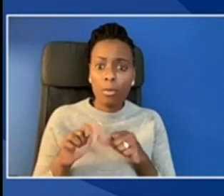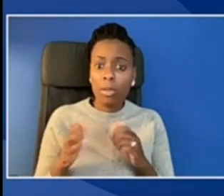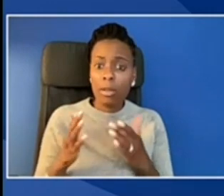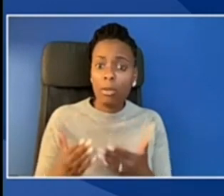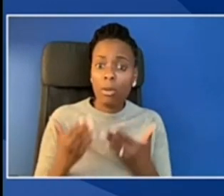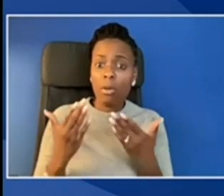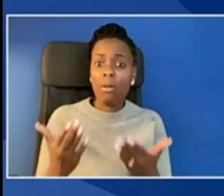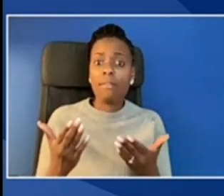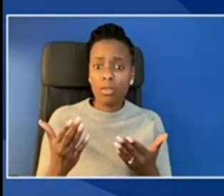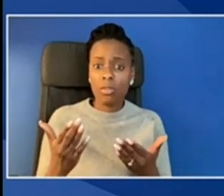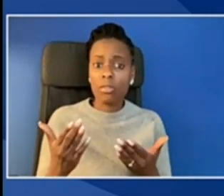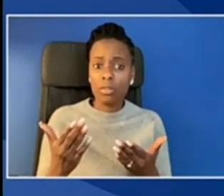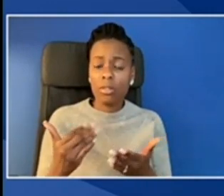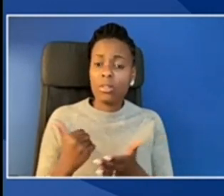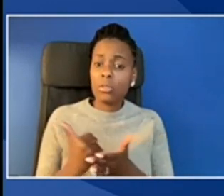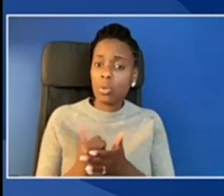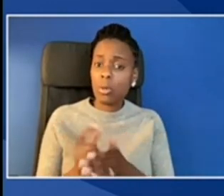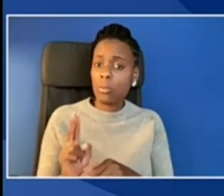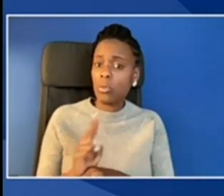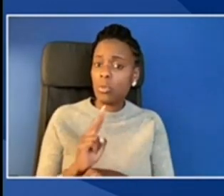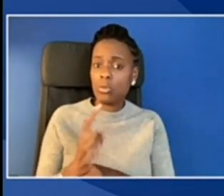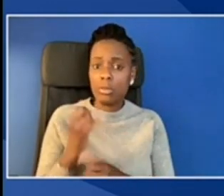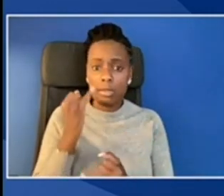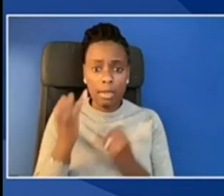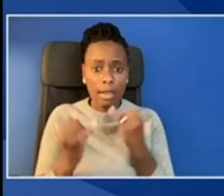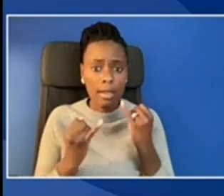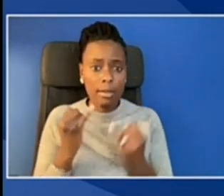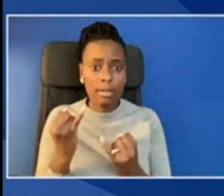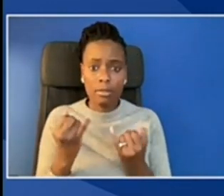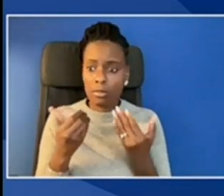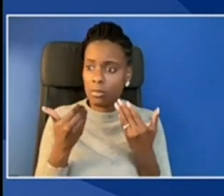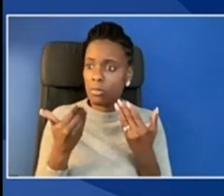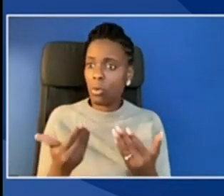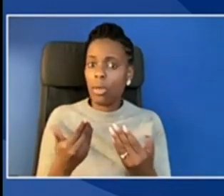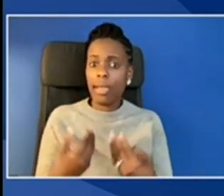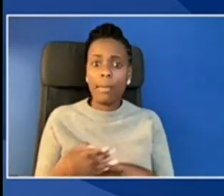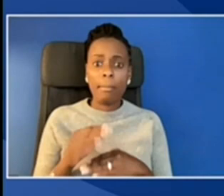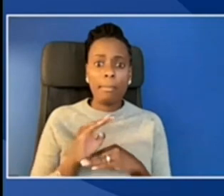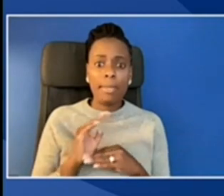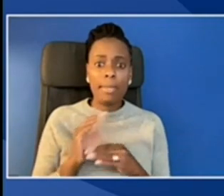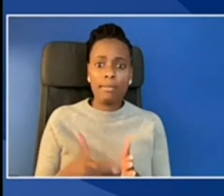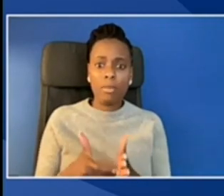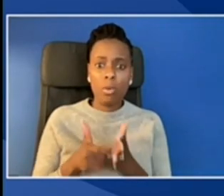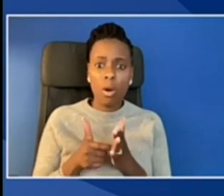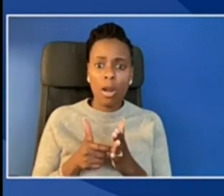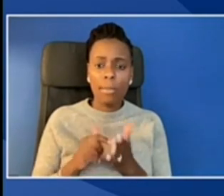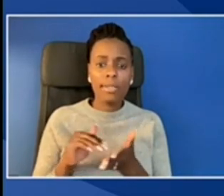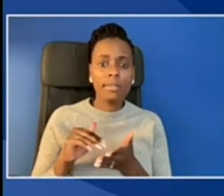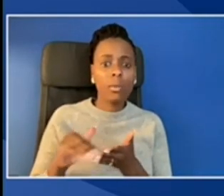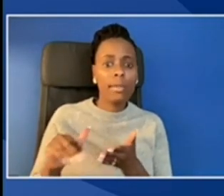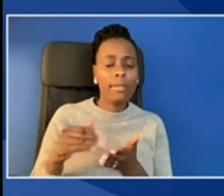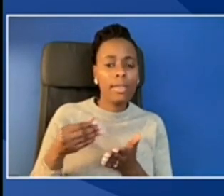to help use then those ideas to meet some of the requirements of waiving the funds of the students we've already identified.